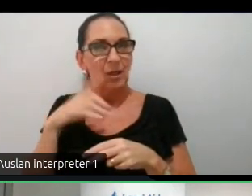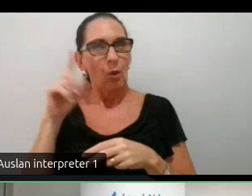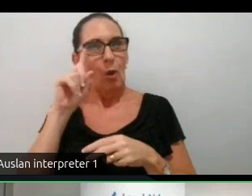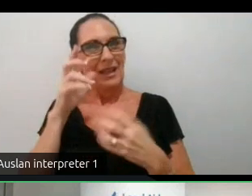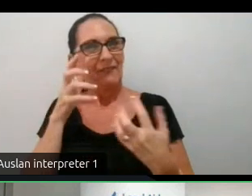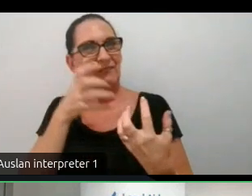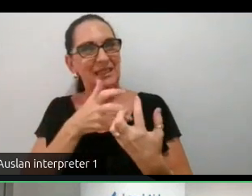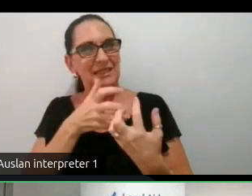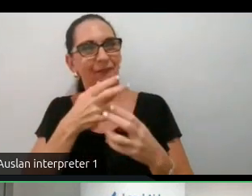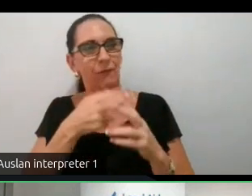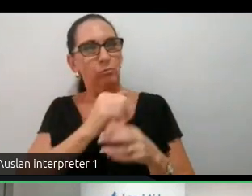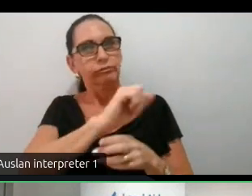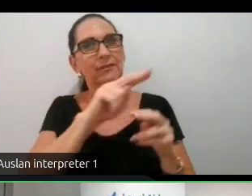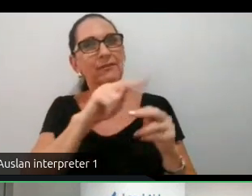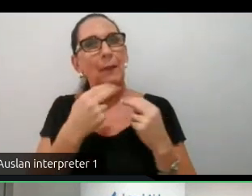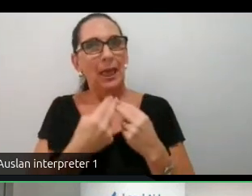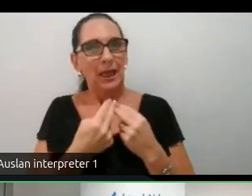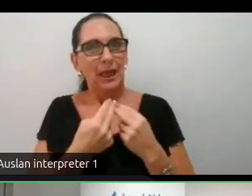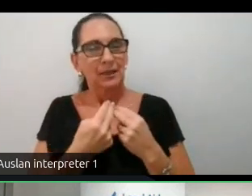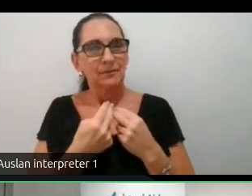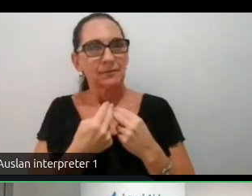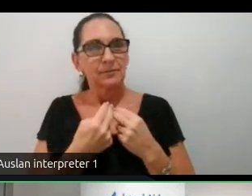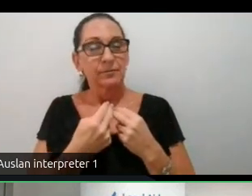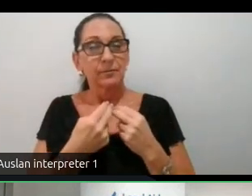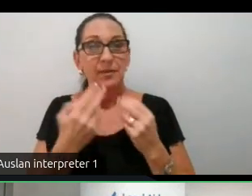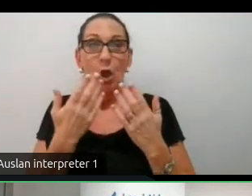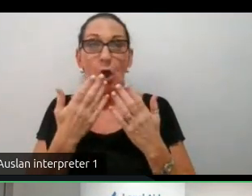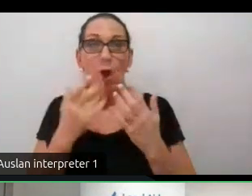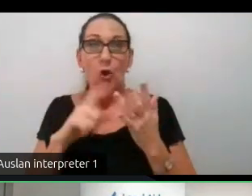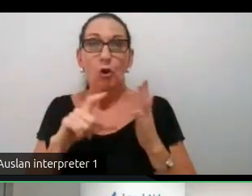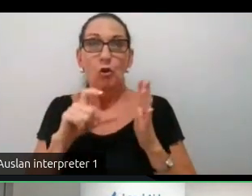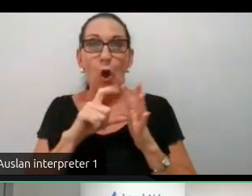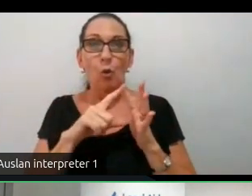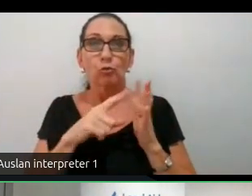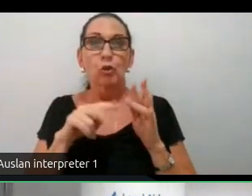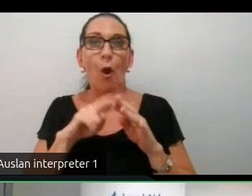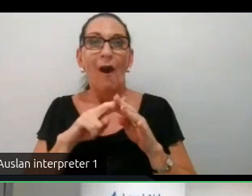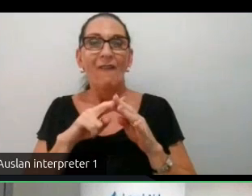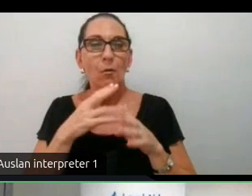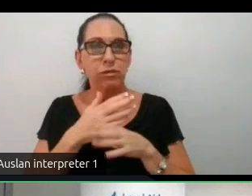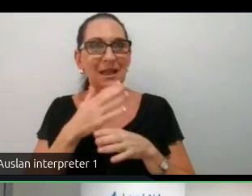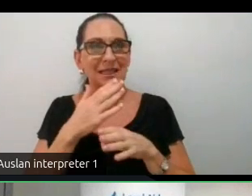you? What fits you. That's right. And the general insurance code practice does require insurers